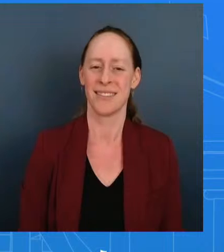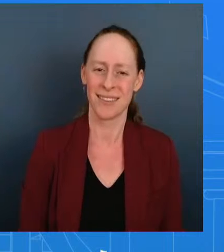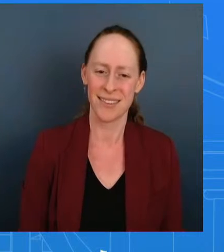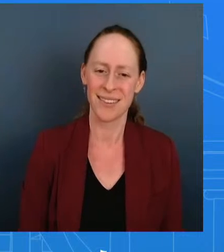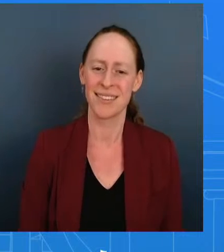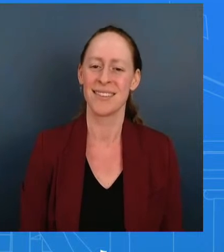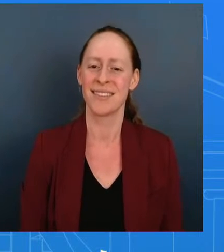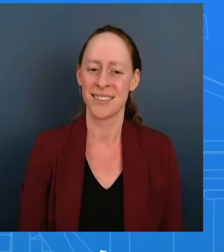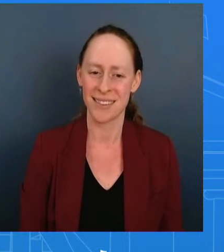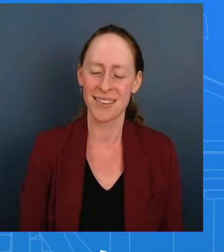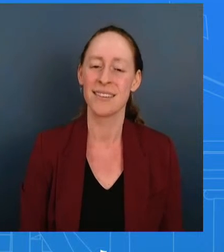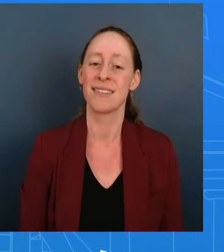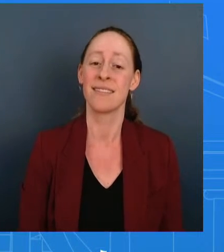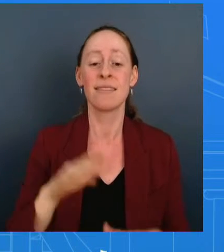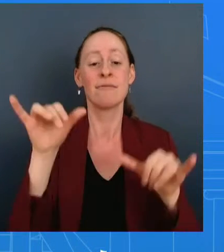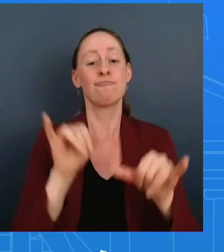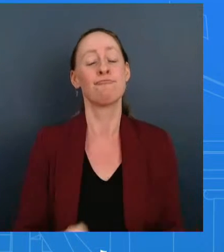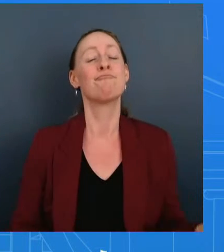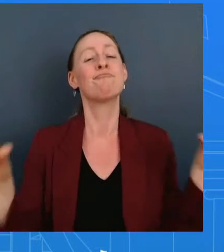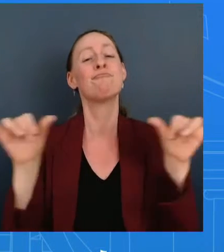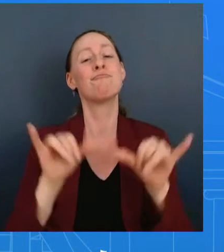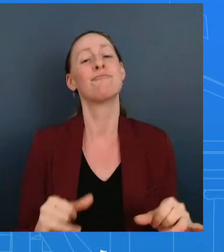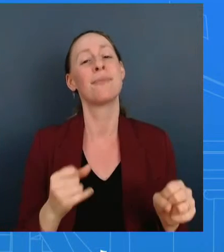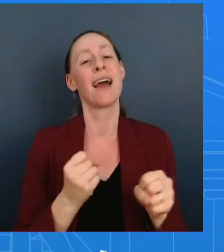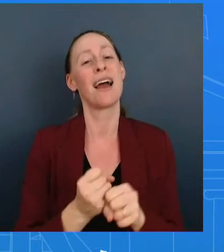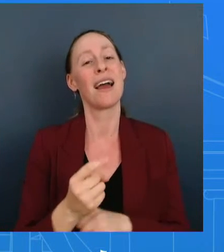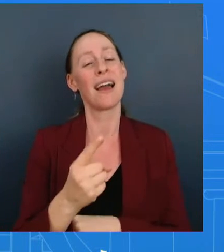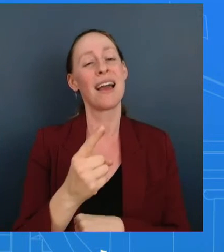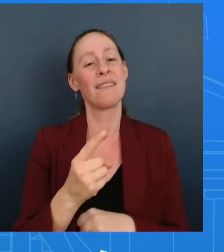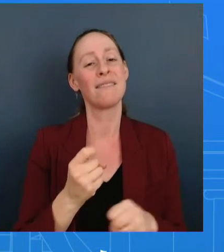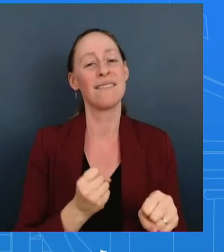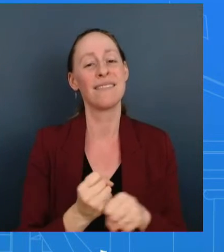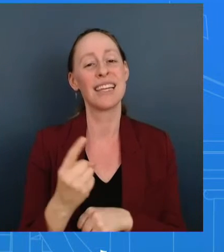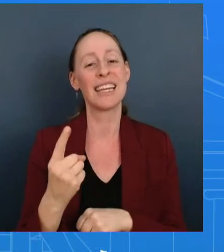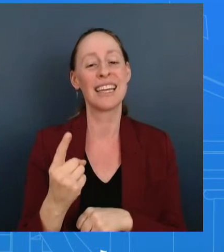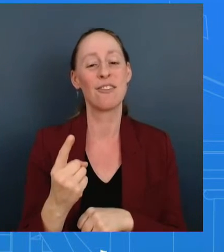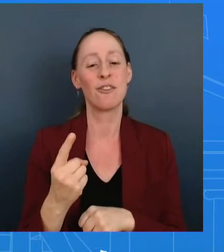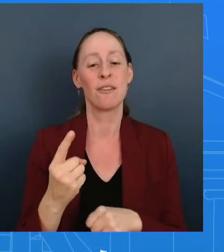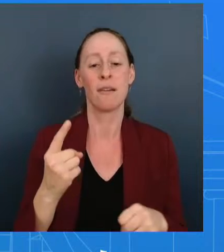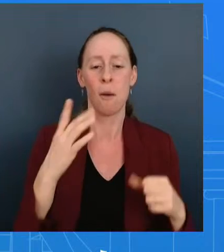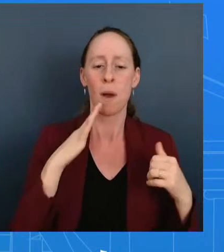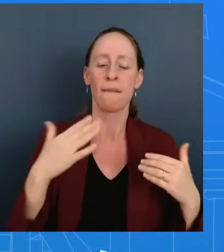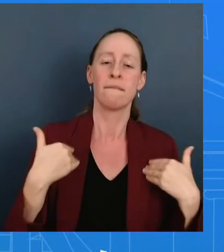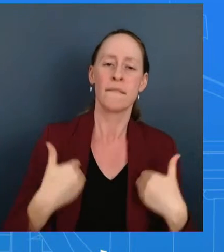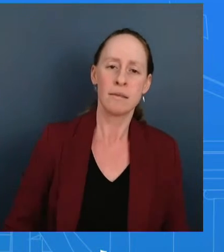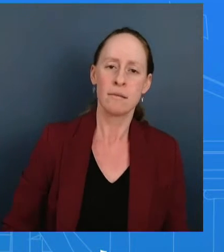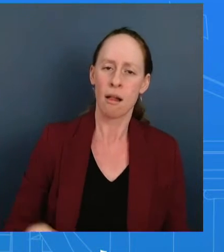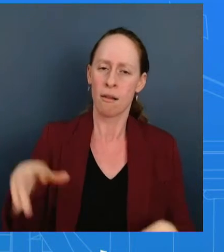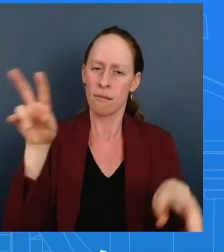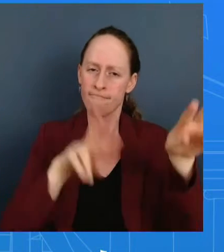around the president's physical examination, he sees a neurologist. That's three times. Right?